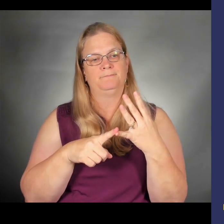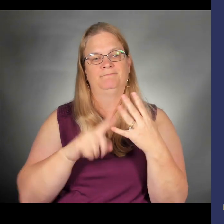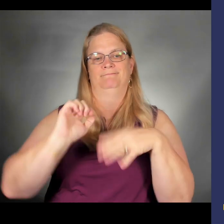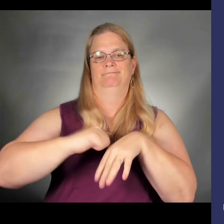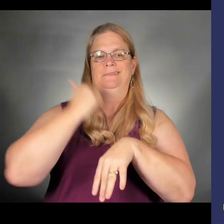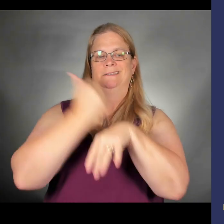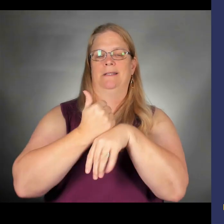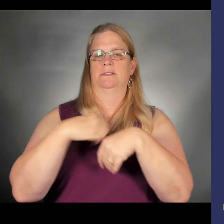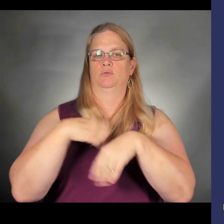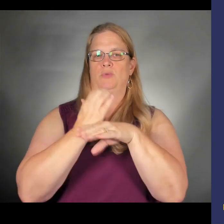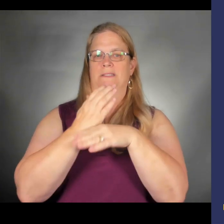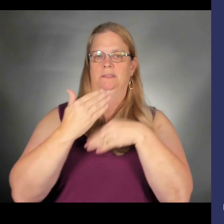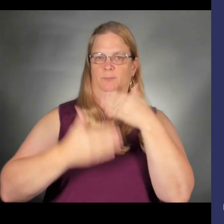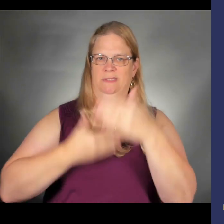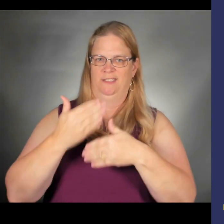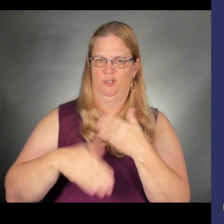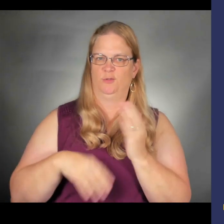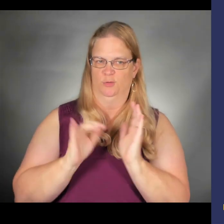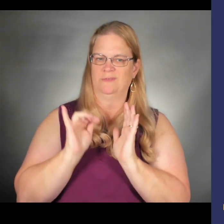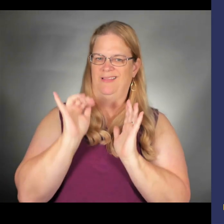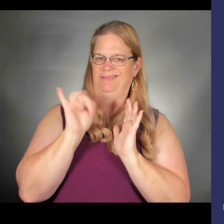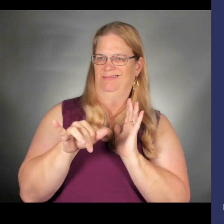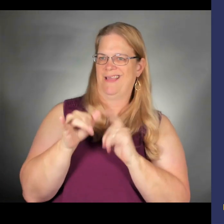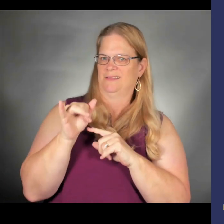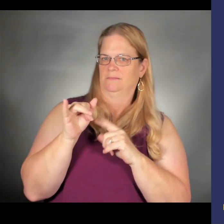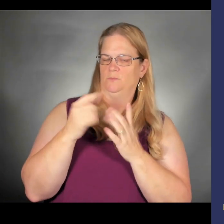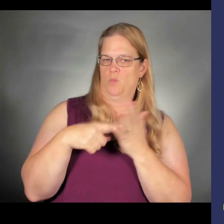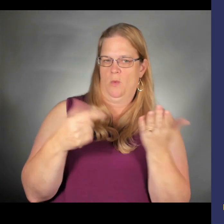Number four: establish crisis procedures and